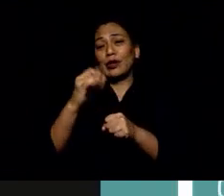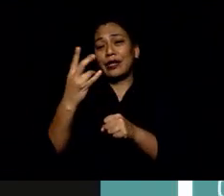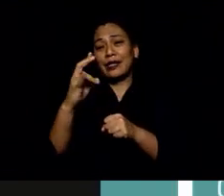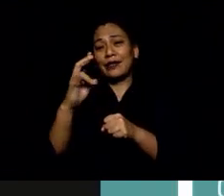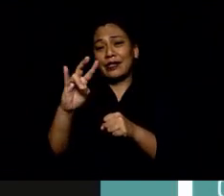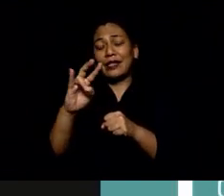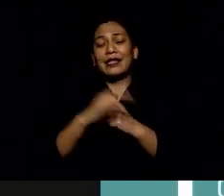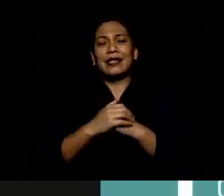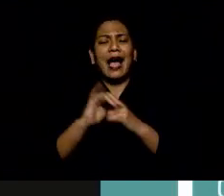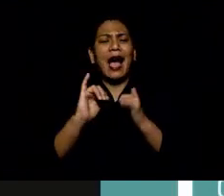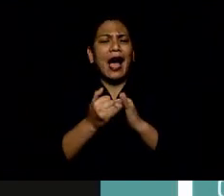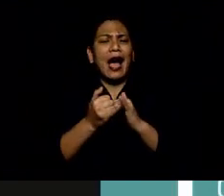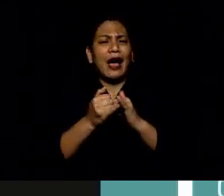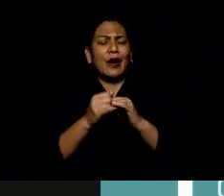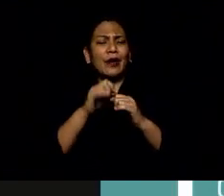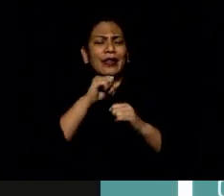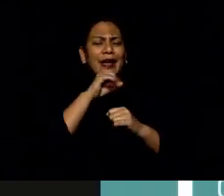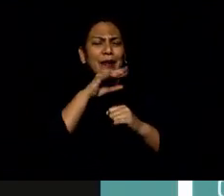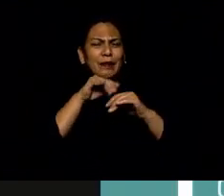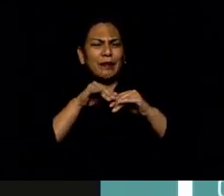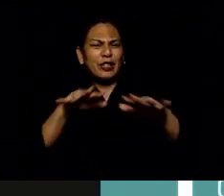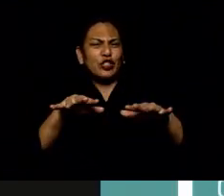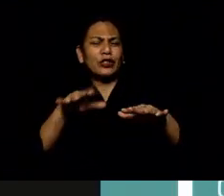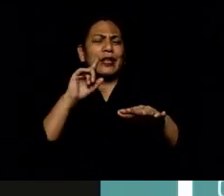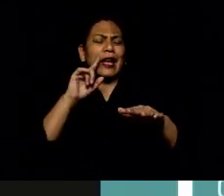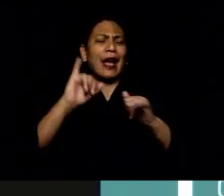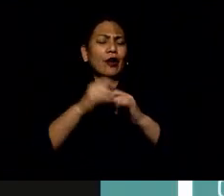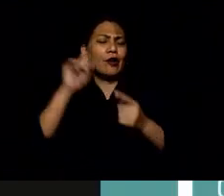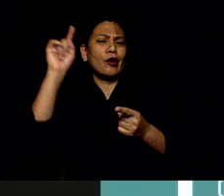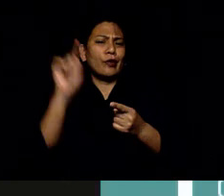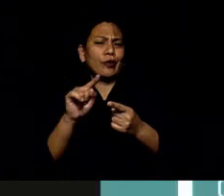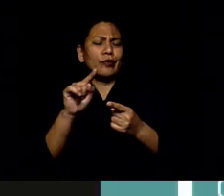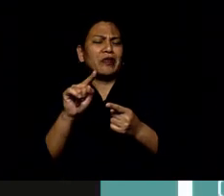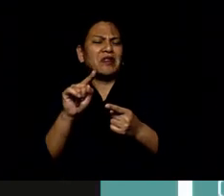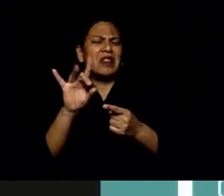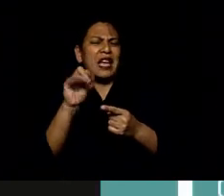emissions down by at least 80% by 2050.